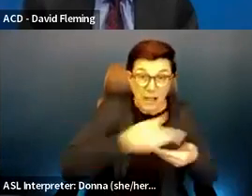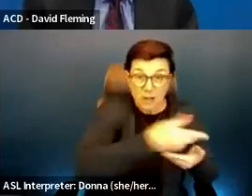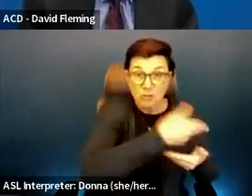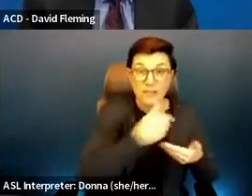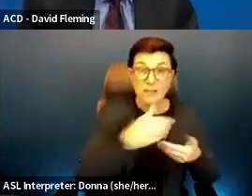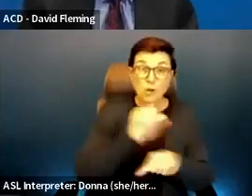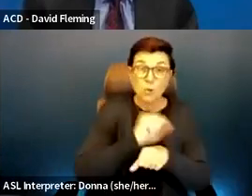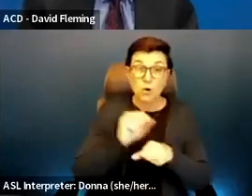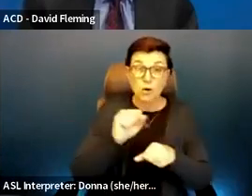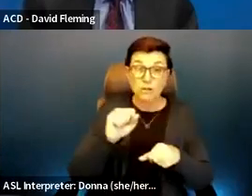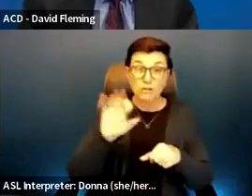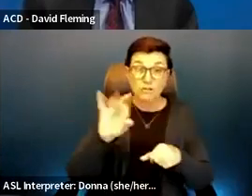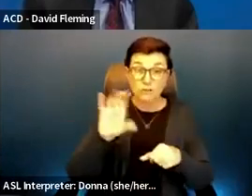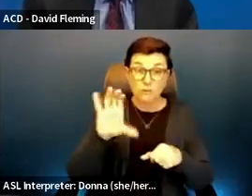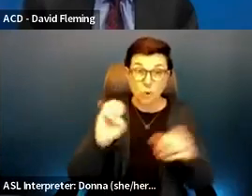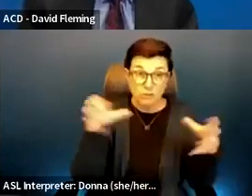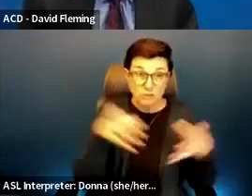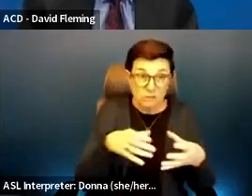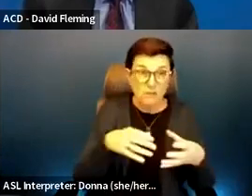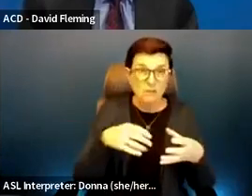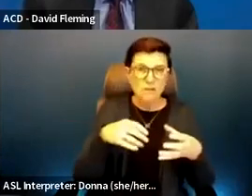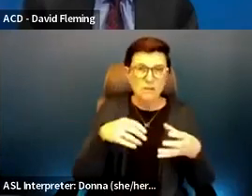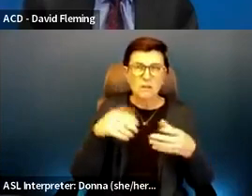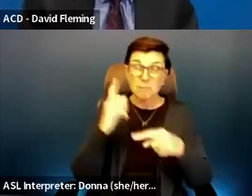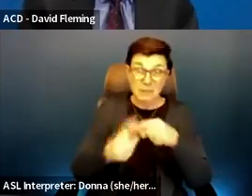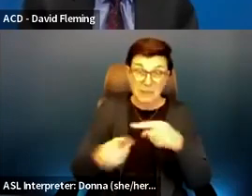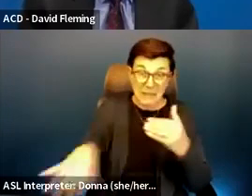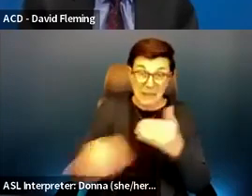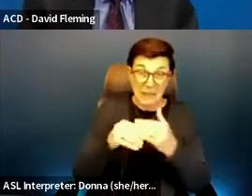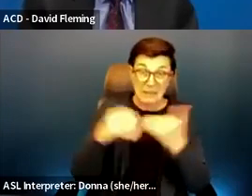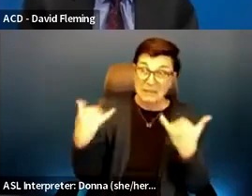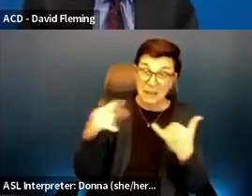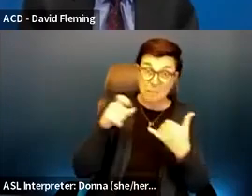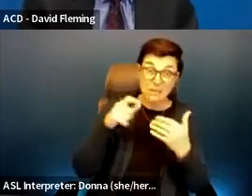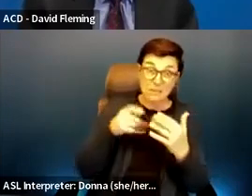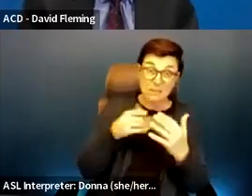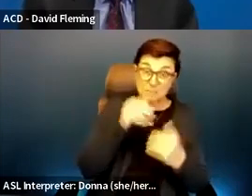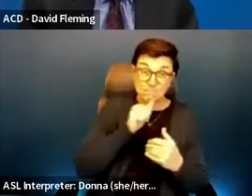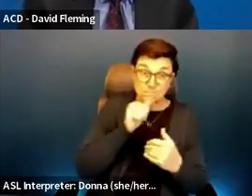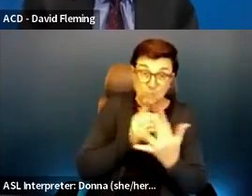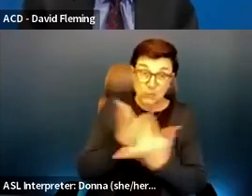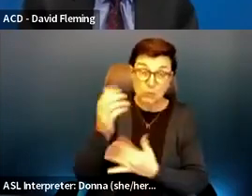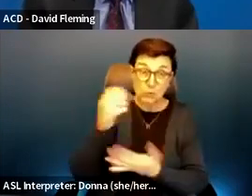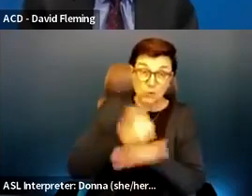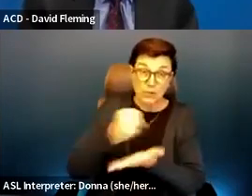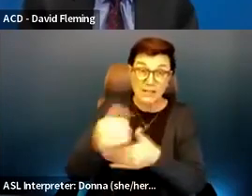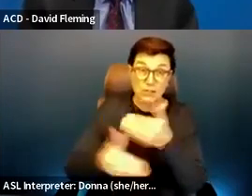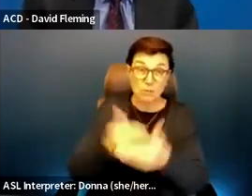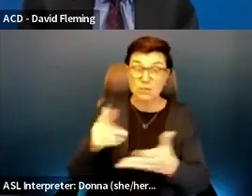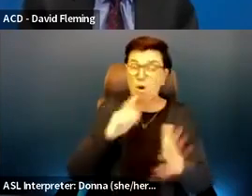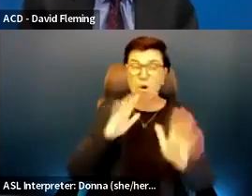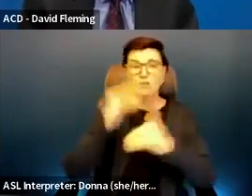I think, would just be demoralizing, or I could see it being demoralizing to the cities and states that are trying to get through this process.